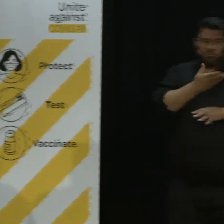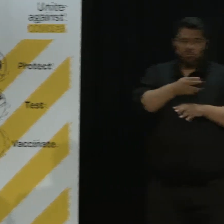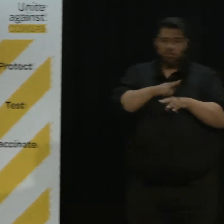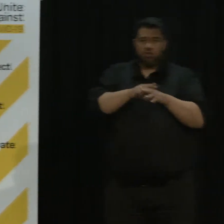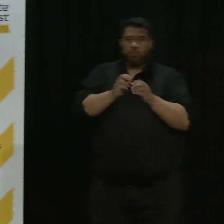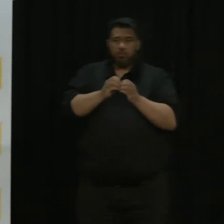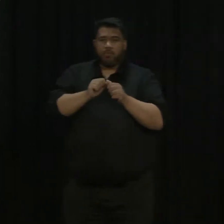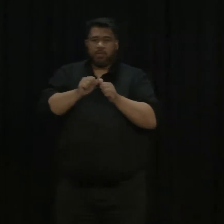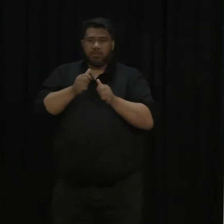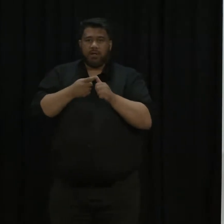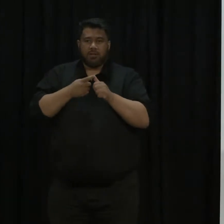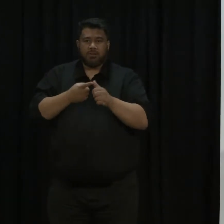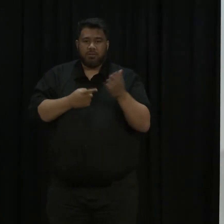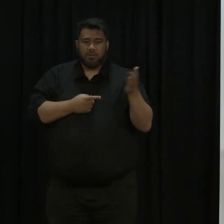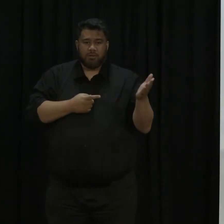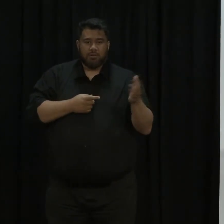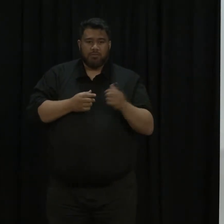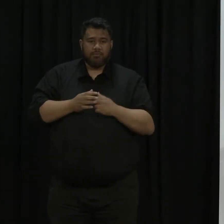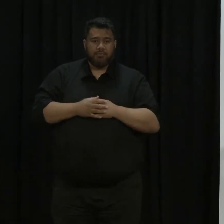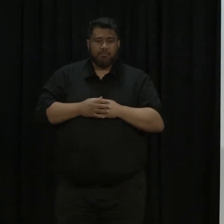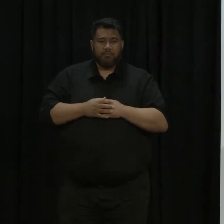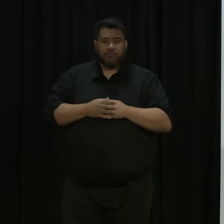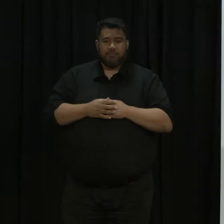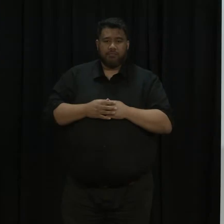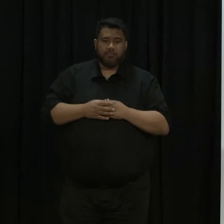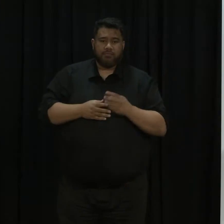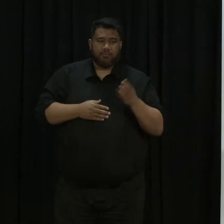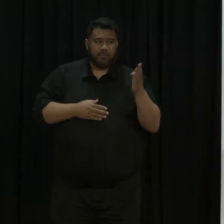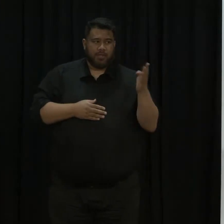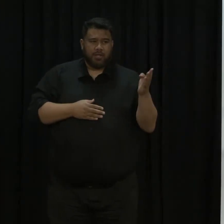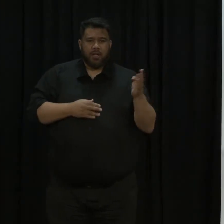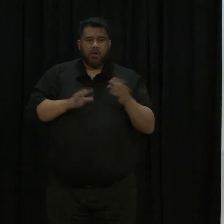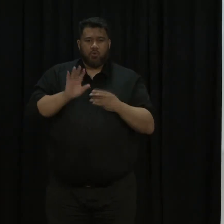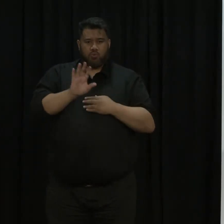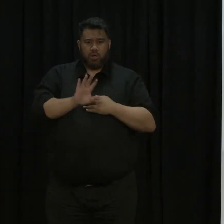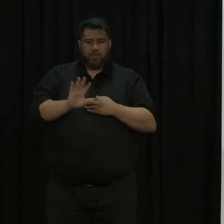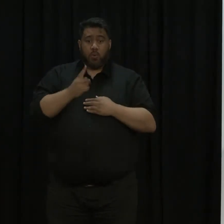speed with which it can be rolled out but I'll invite talk to Bloomfield to add to that.